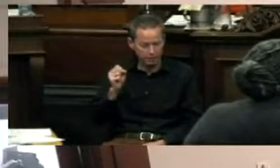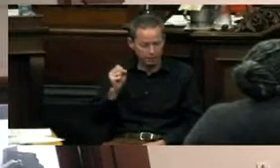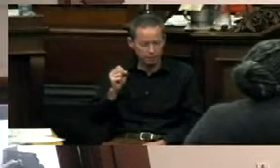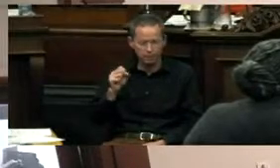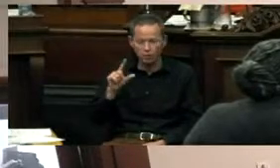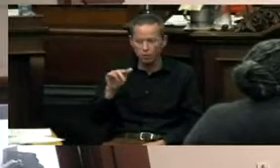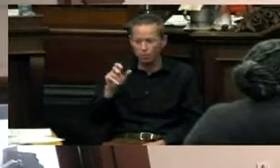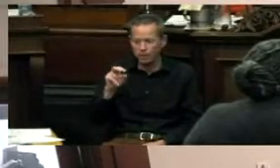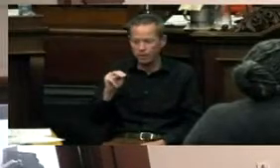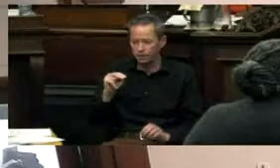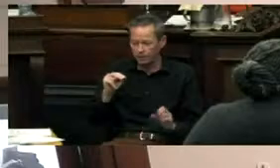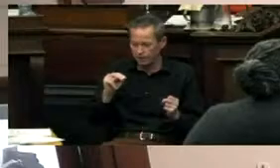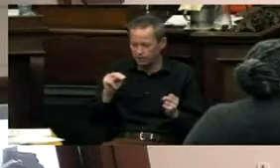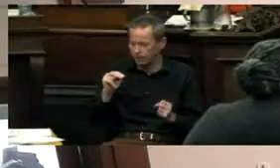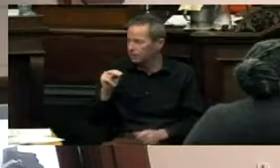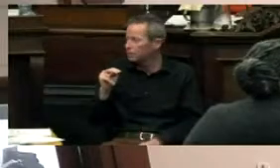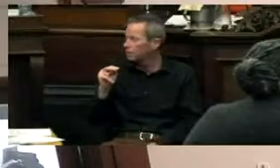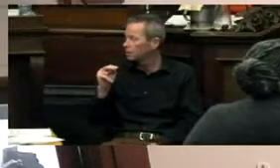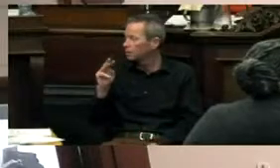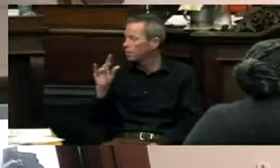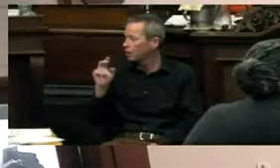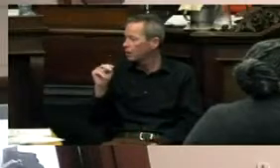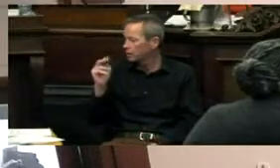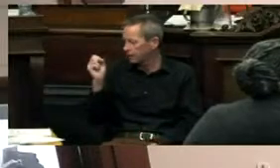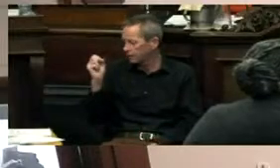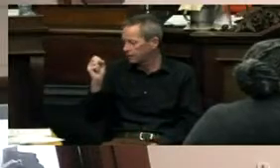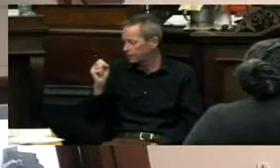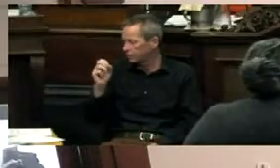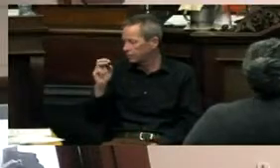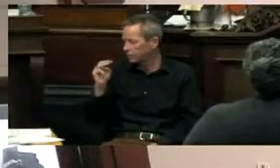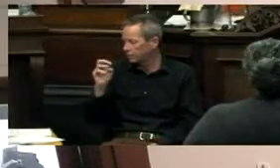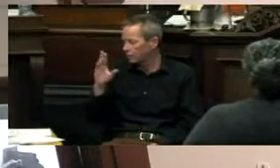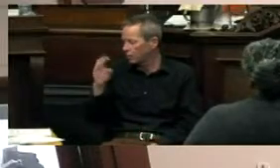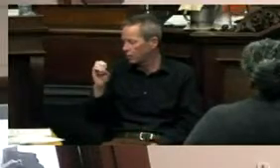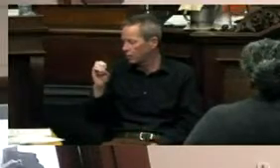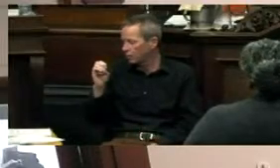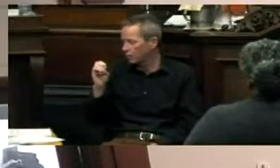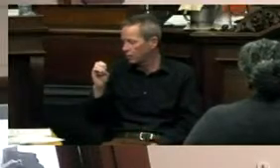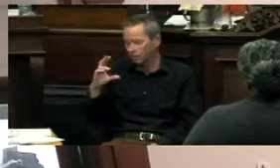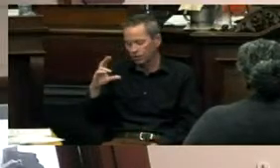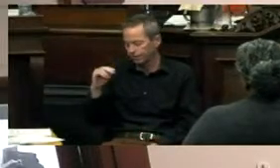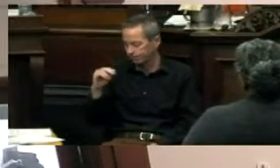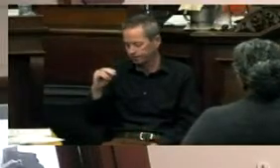member. Gruber. Yes. Council member. Lightfoot. Yes. Council